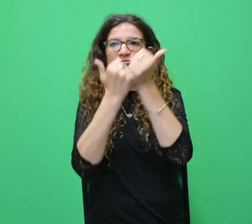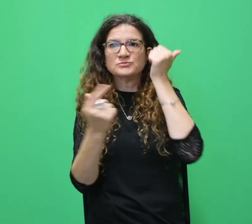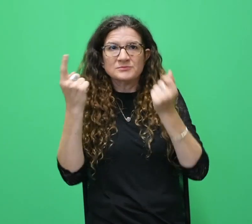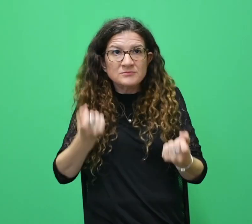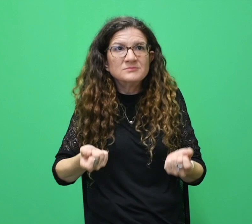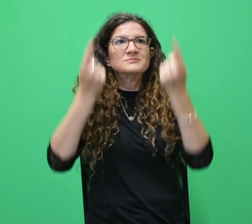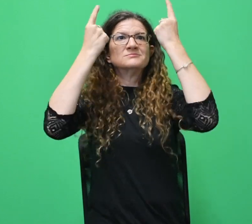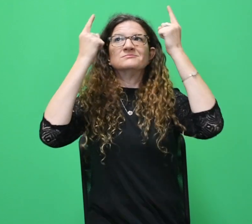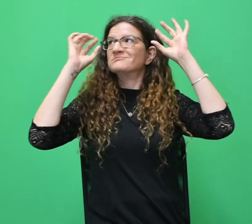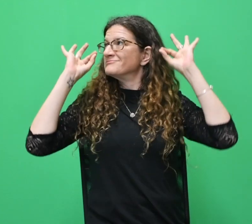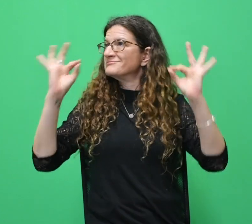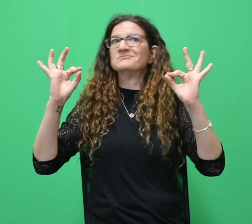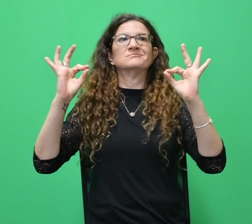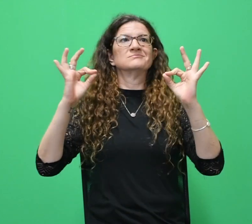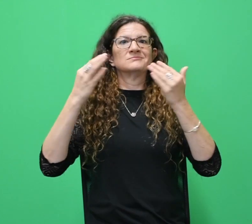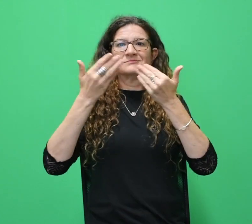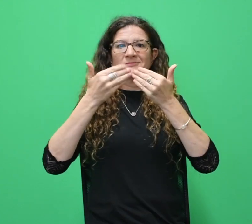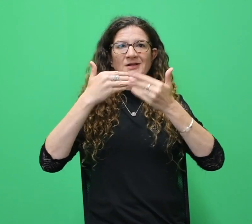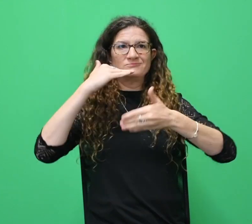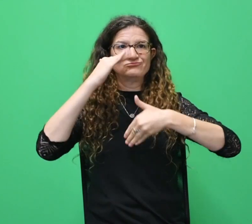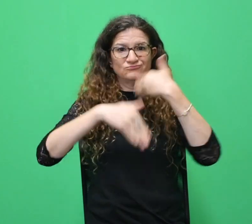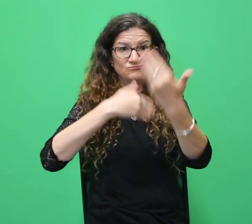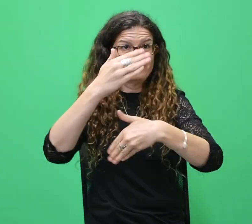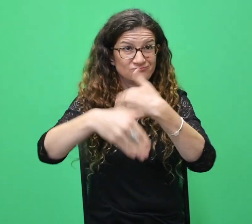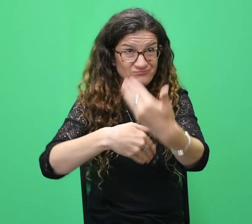by making sure everybody understands the process then it will be easier to move forward.